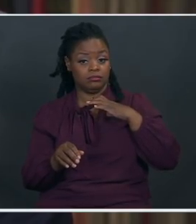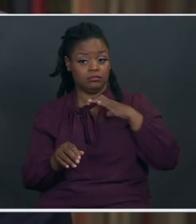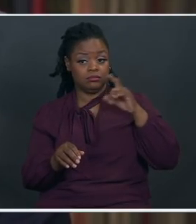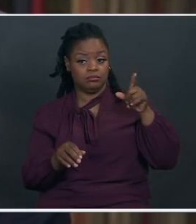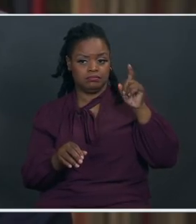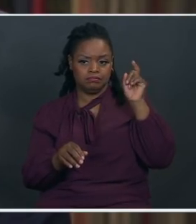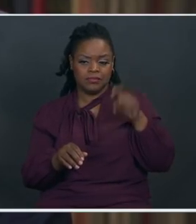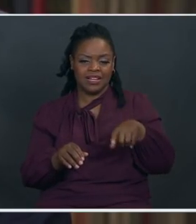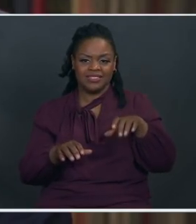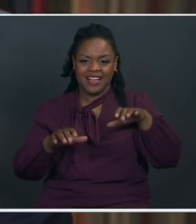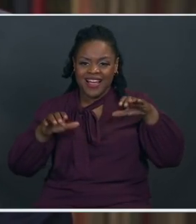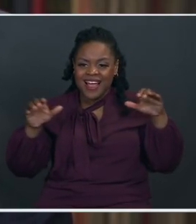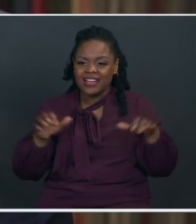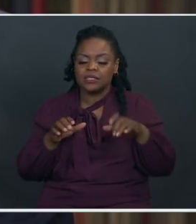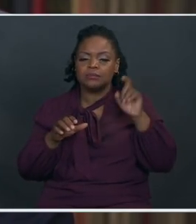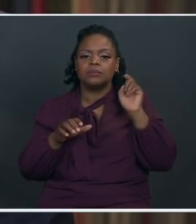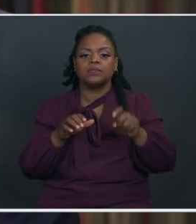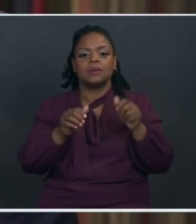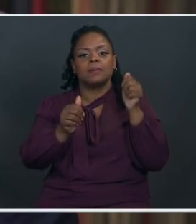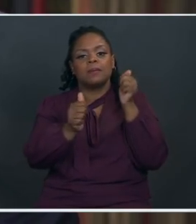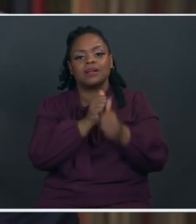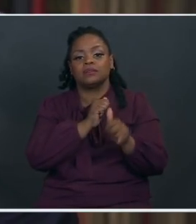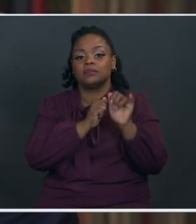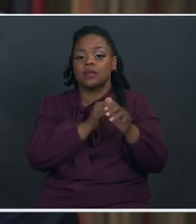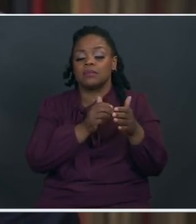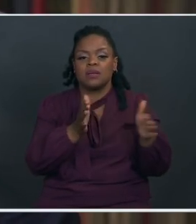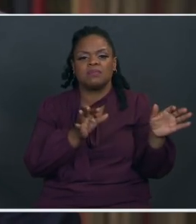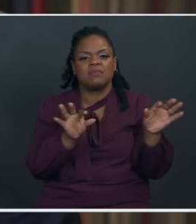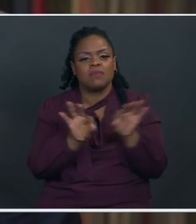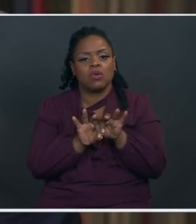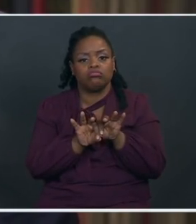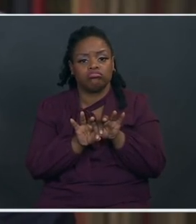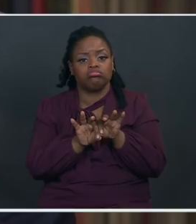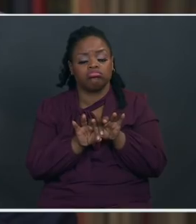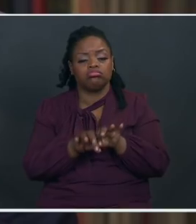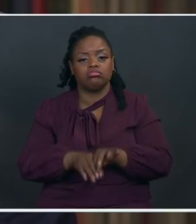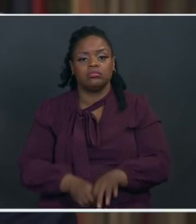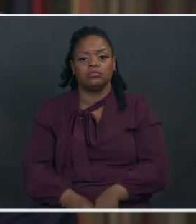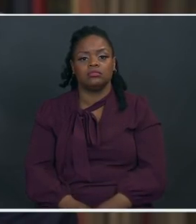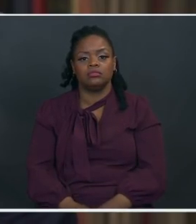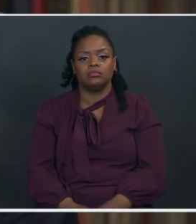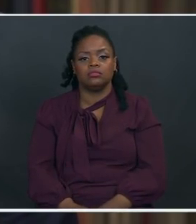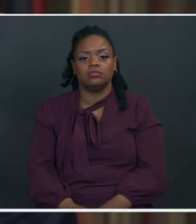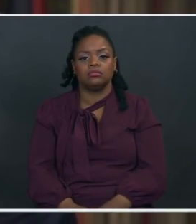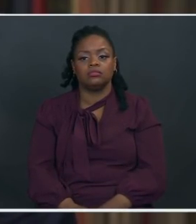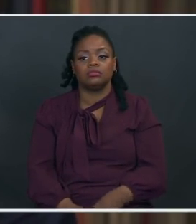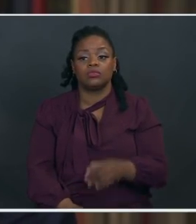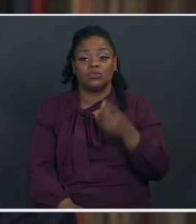and vital part of getting America vaccinated. It's got bold and ambitious legislation